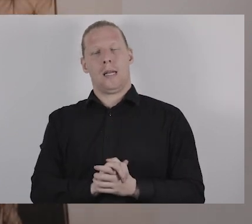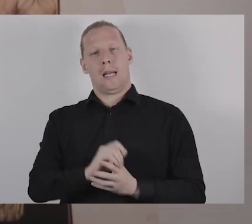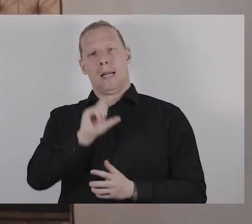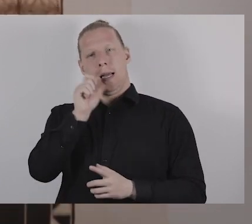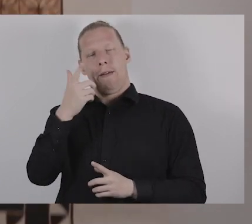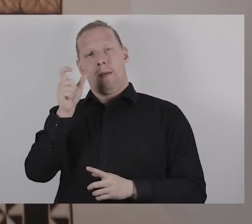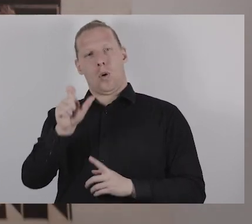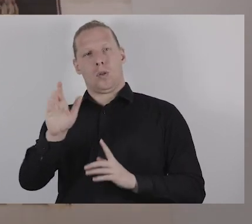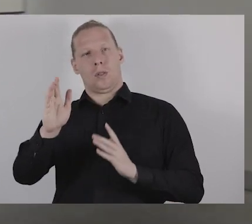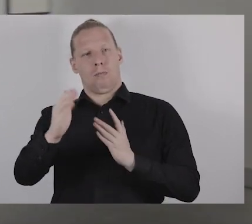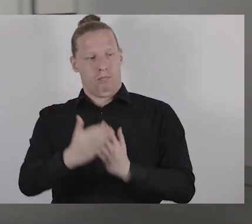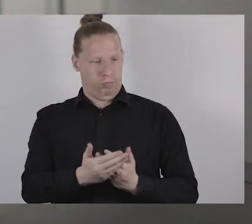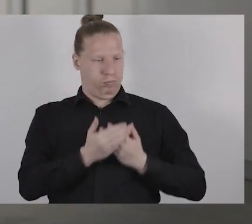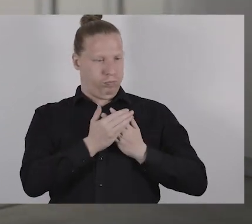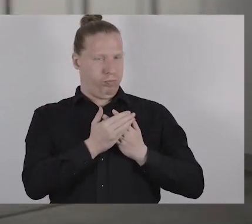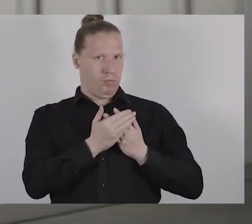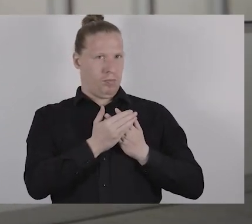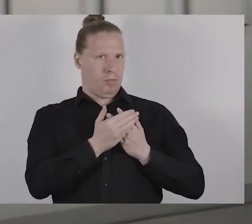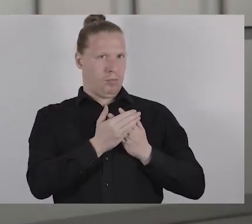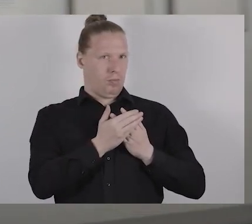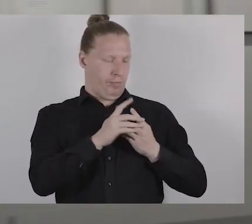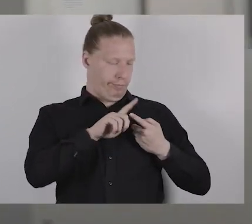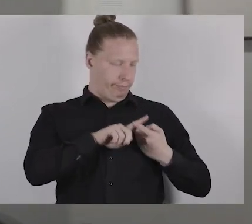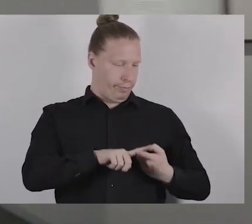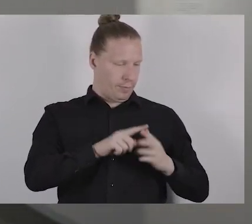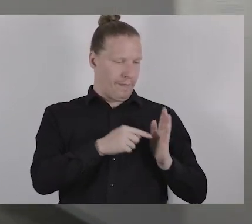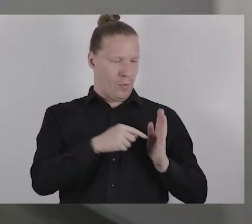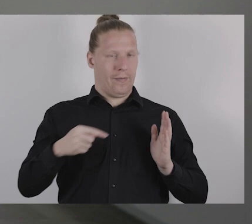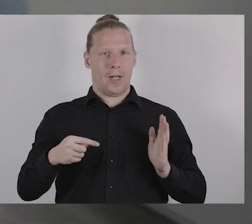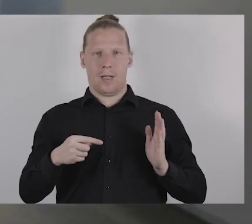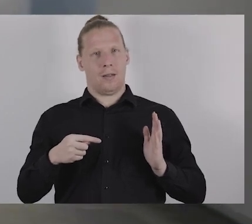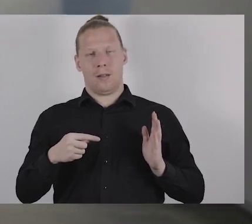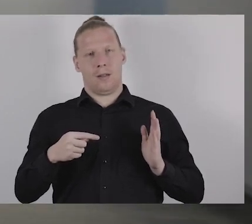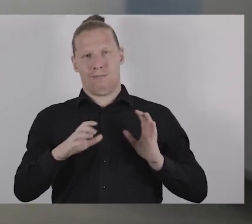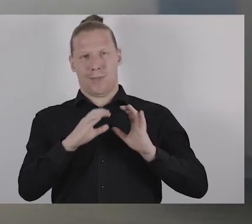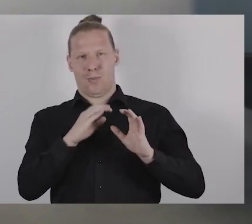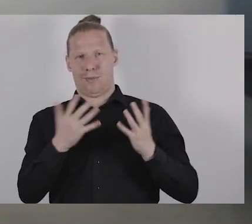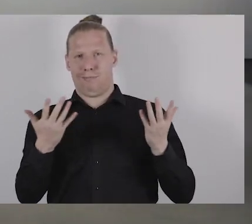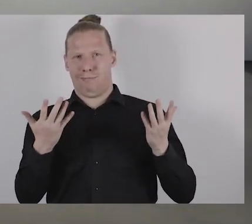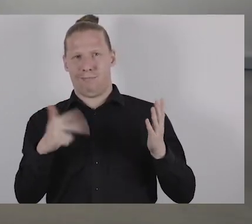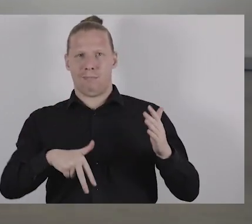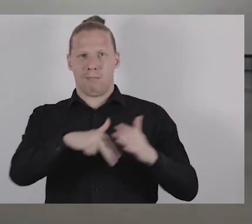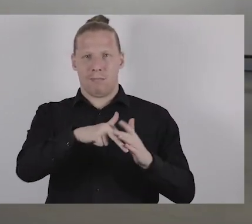It's not doing its work if I hoard it with me and hold it. (CHUCKLES GENTLY)